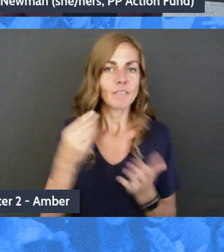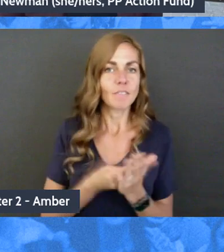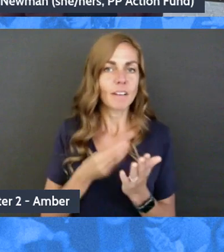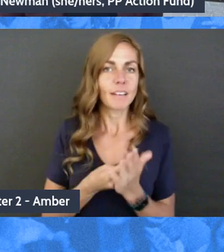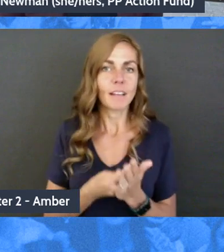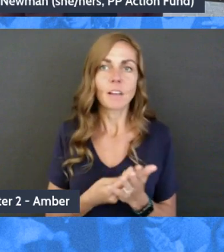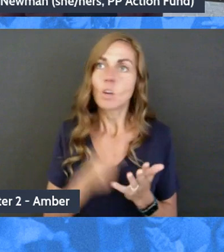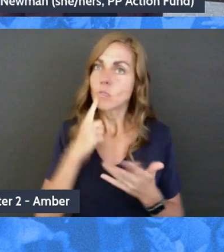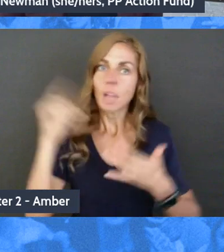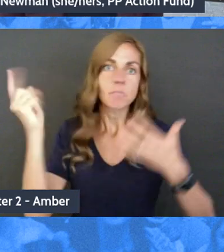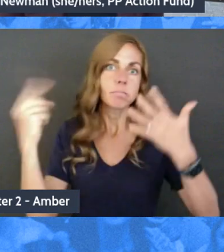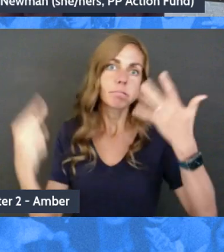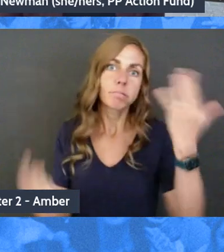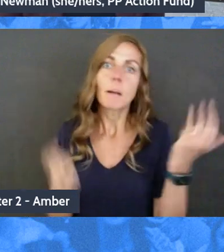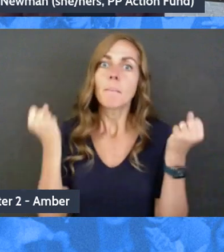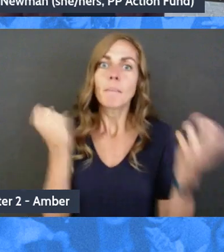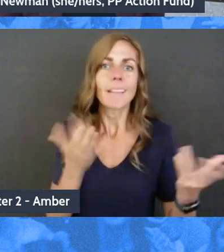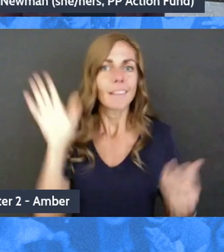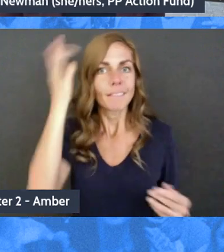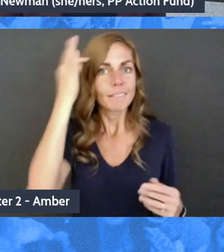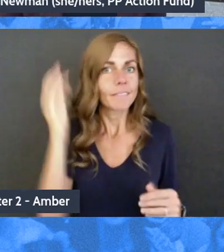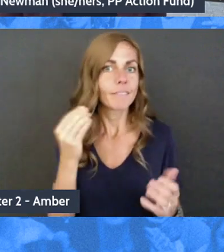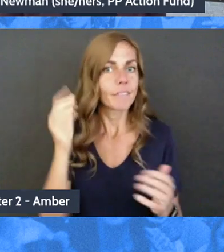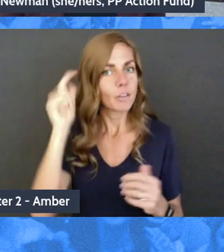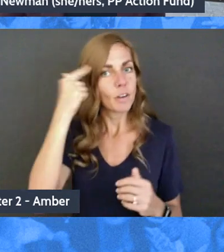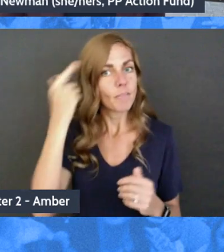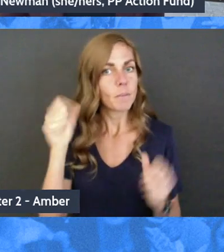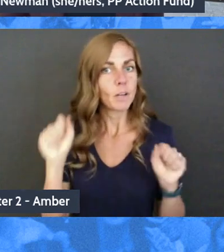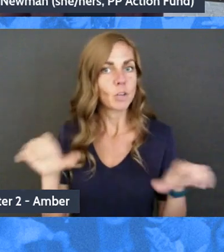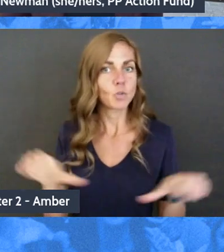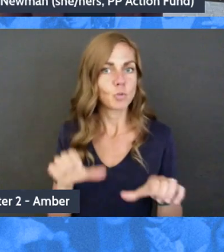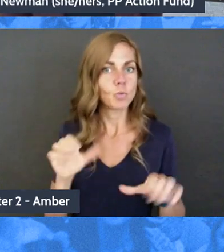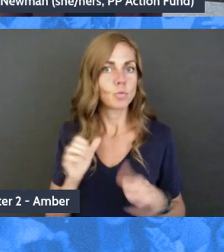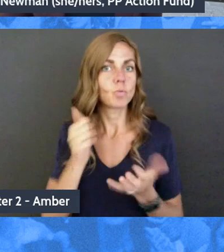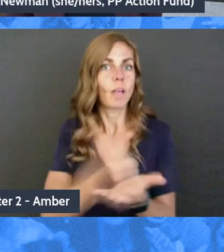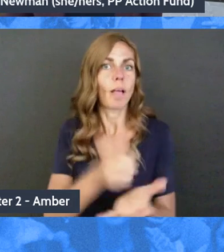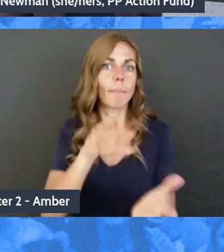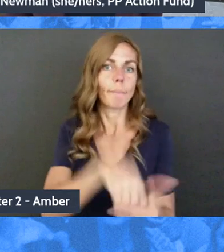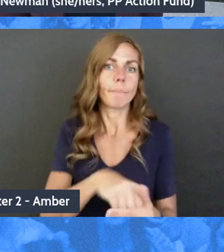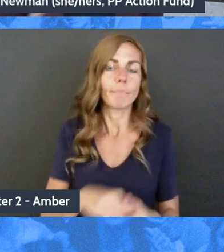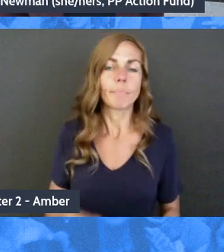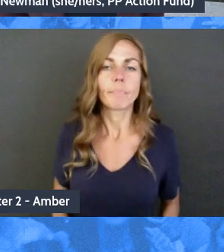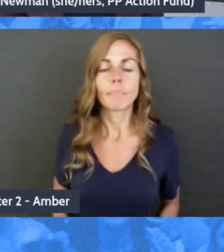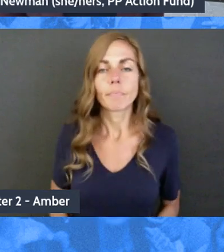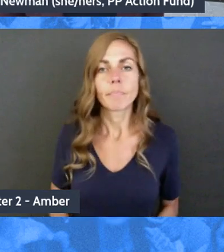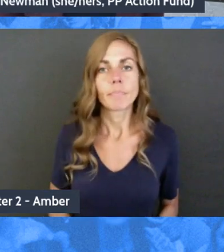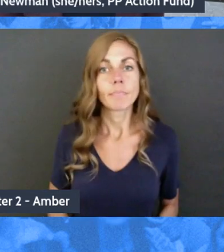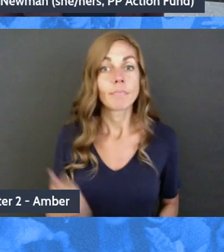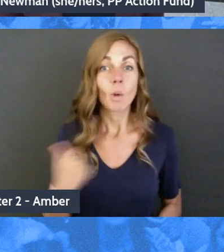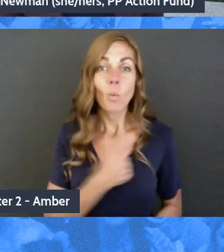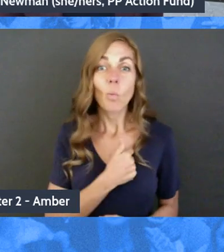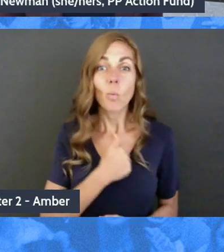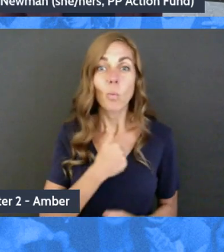There's lots that the federal government can do here to step in. And we are preparing whatever outcomes,